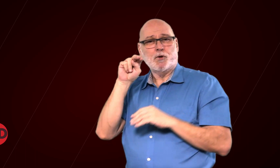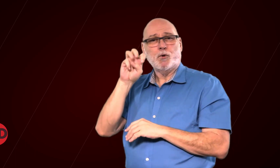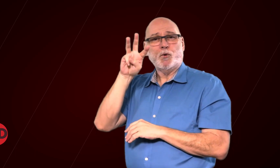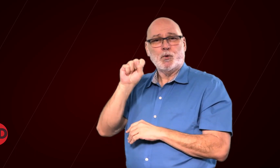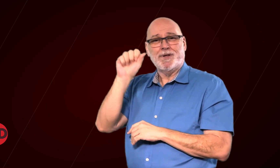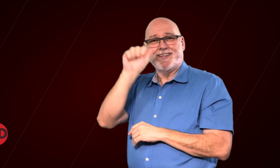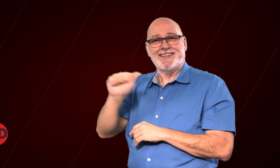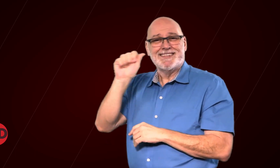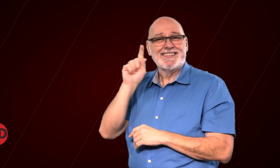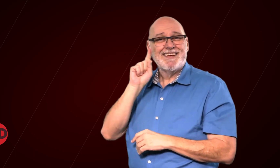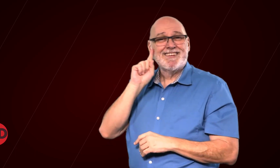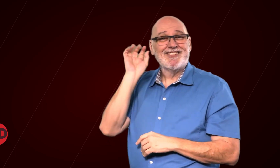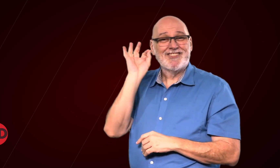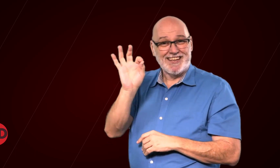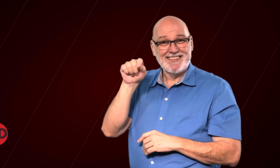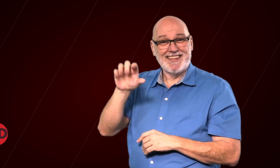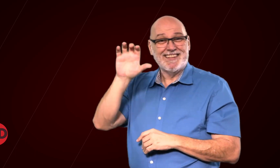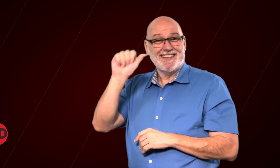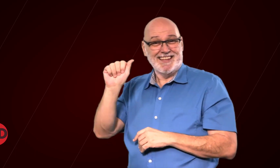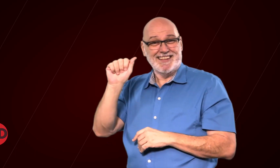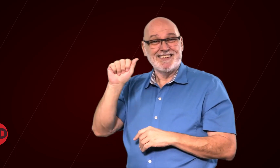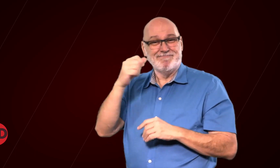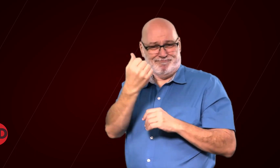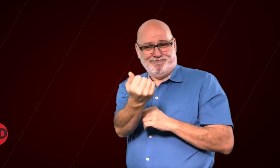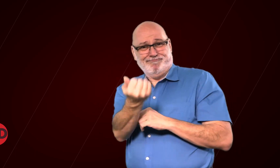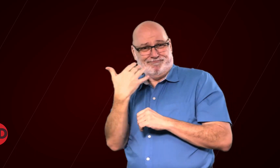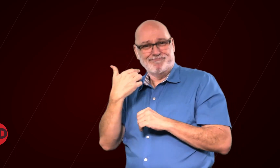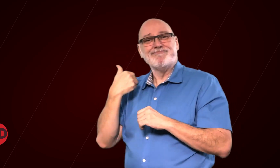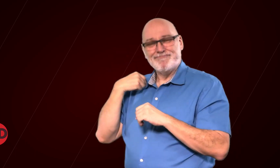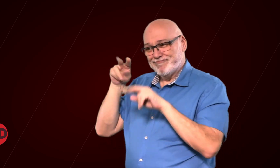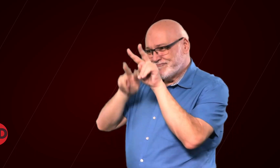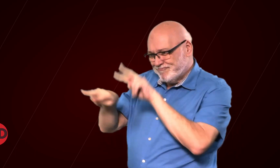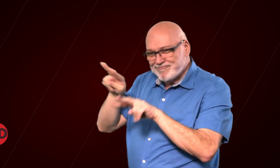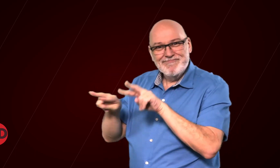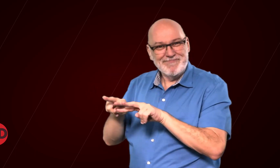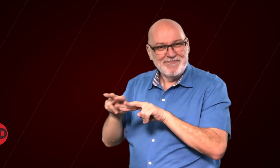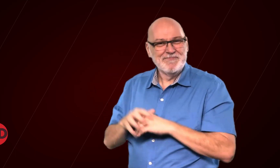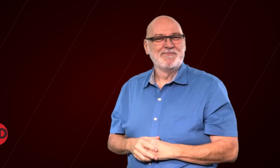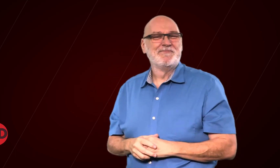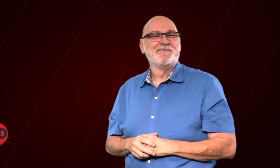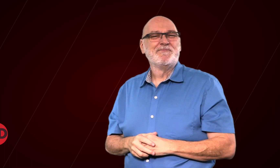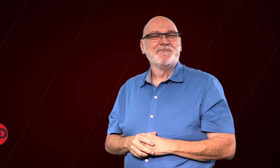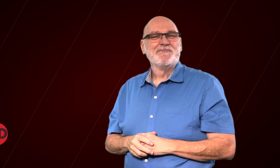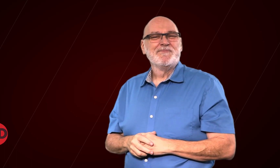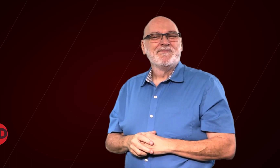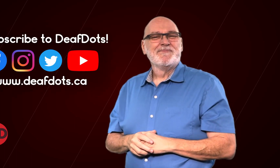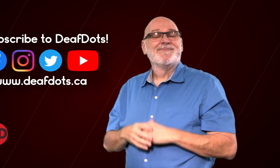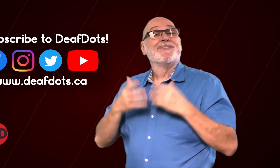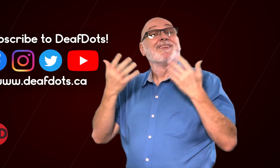or email to news@deafdots.ca .